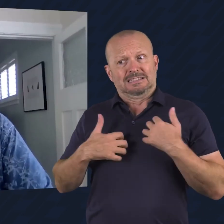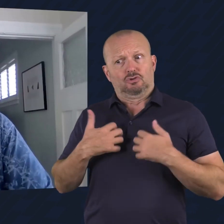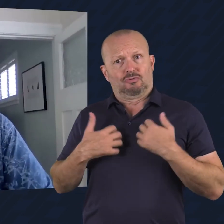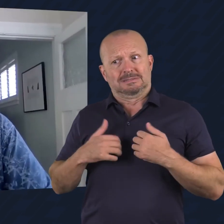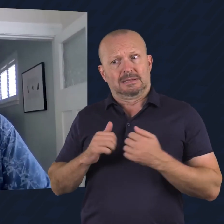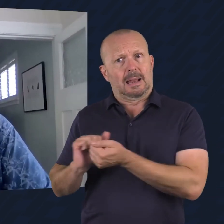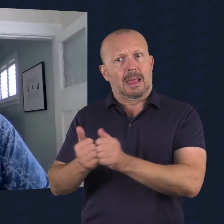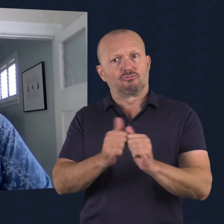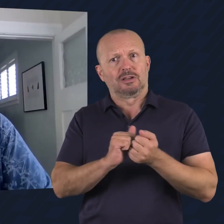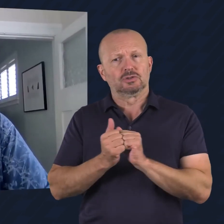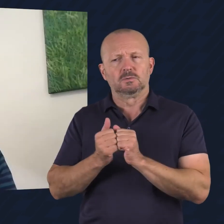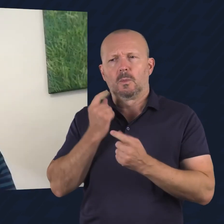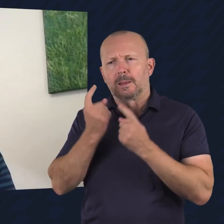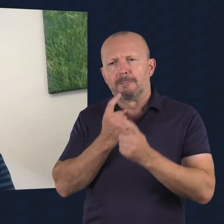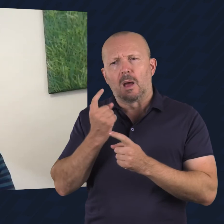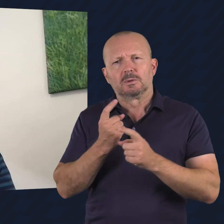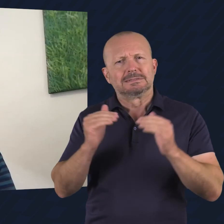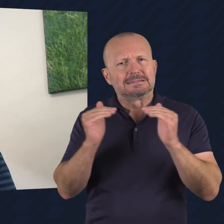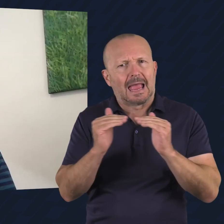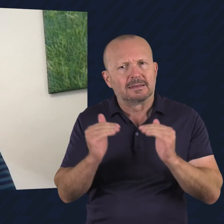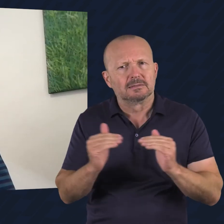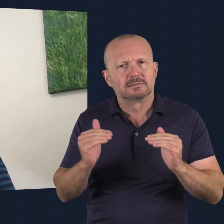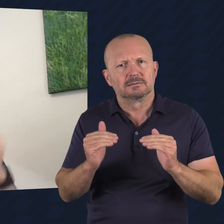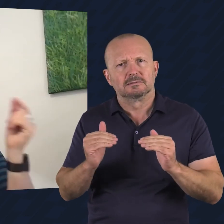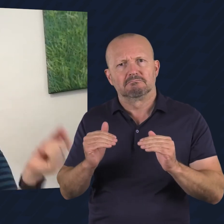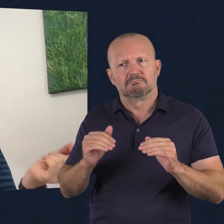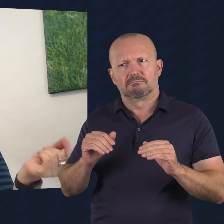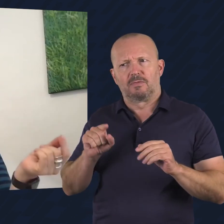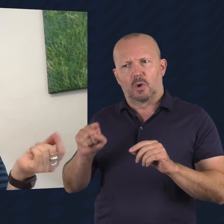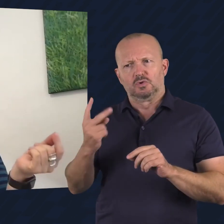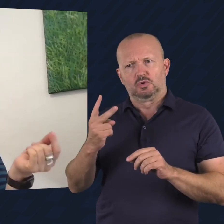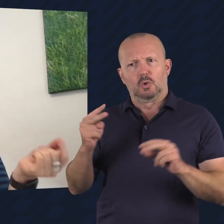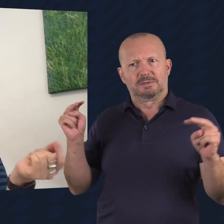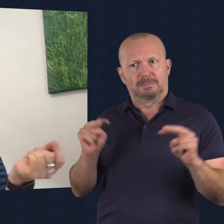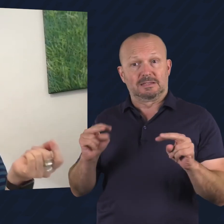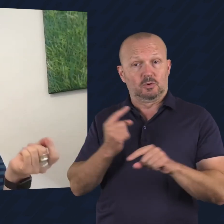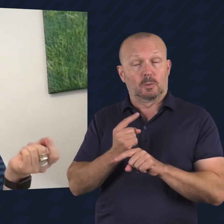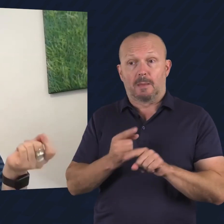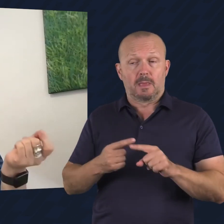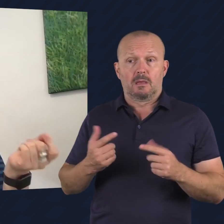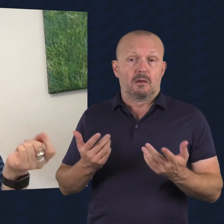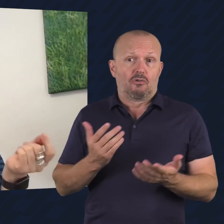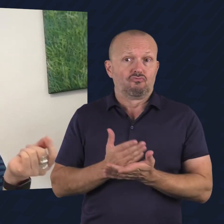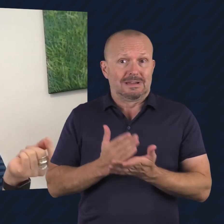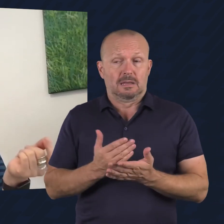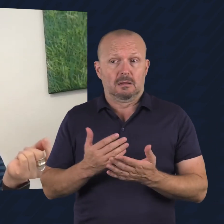So, I do think that's interesting to think about standards in those two perspectives that you talk about, Alexis.